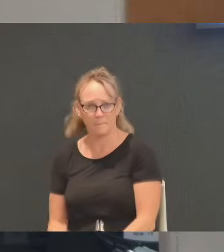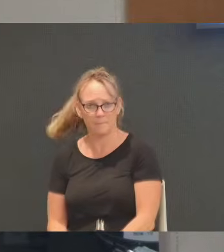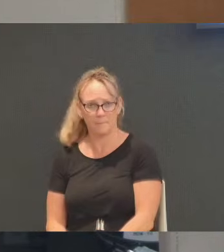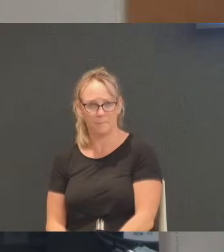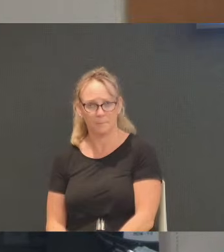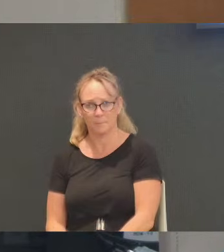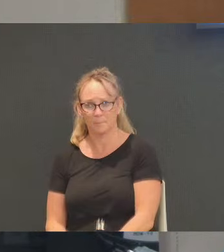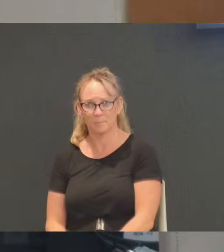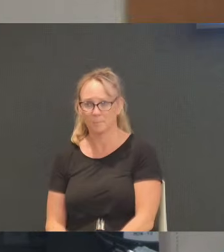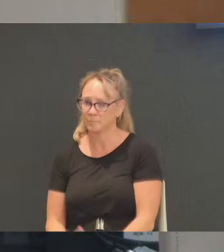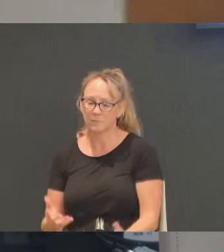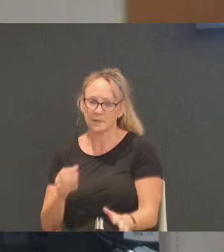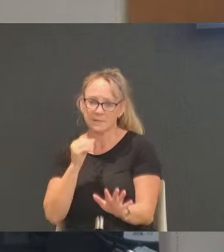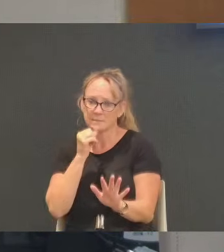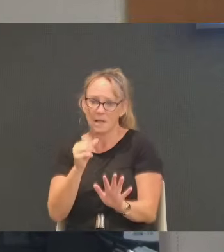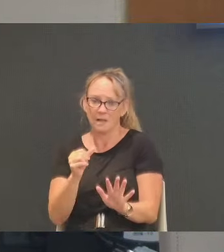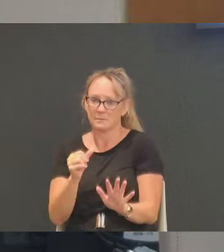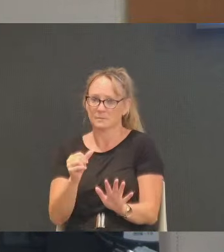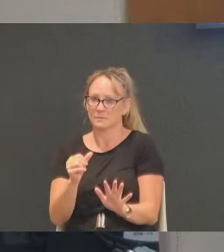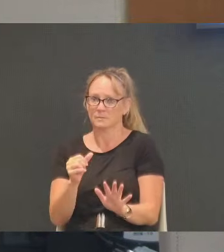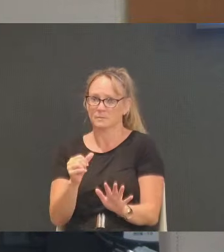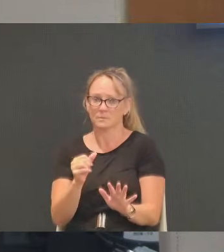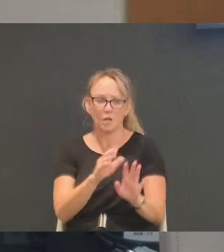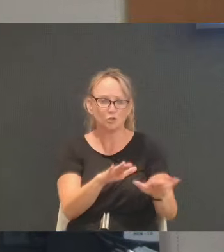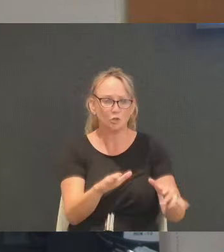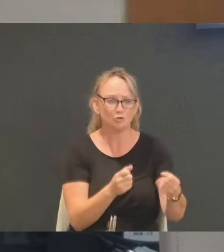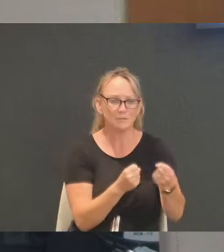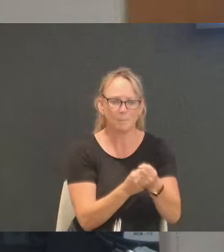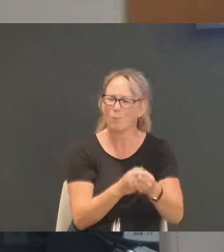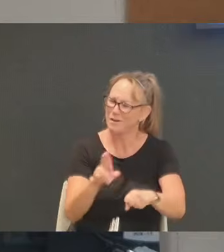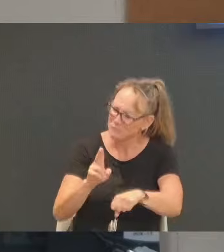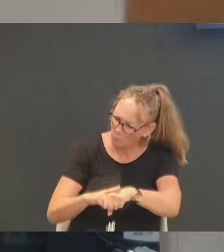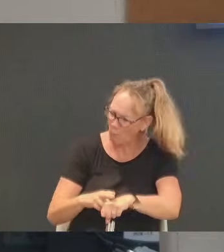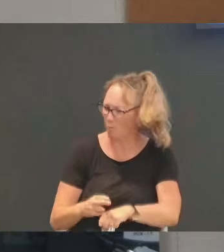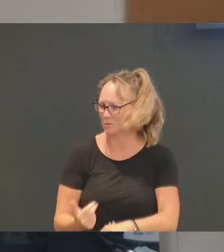not about whether we want to support our children. We have no we have no choice. We want to support